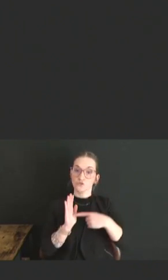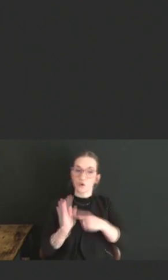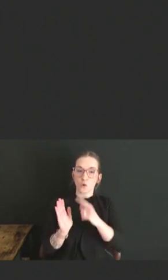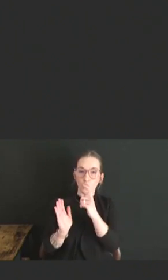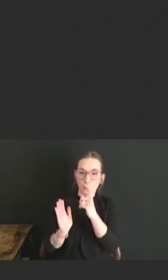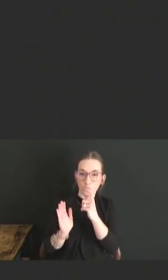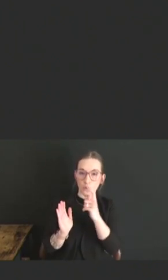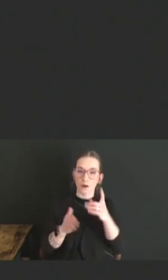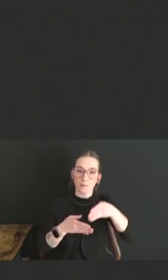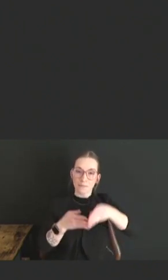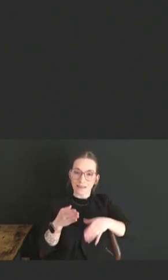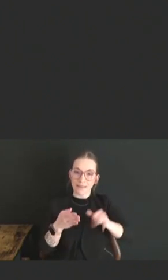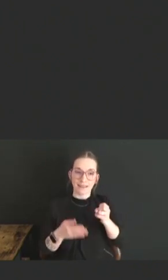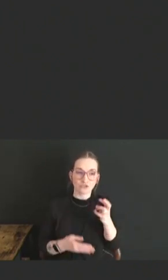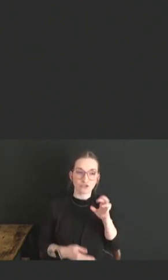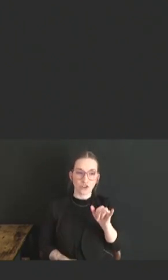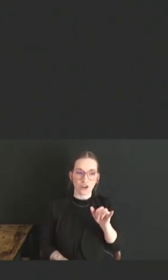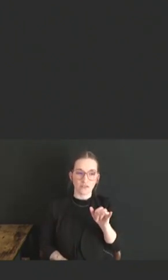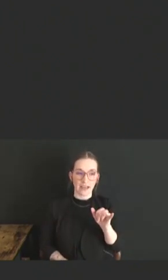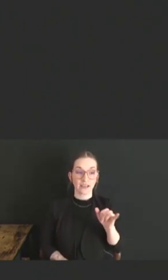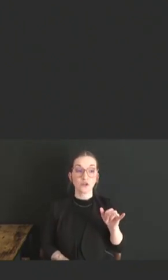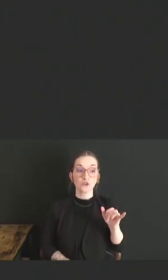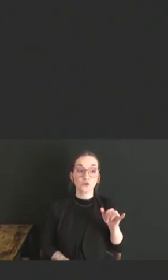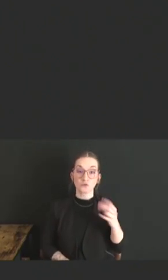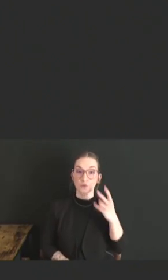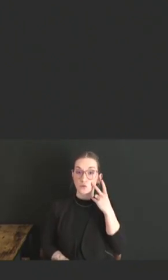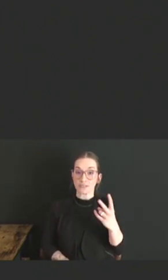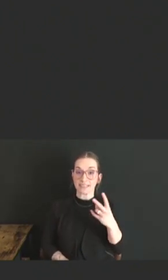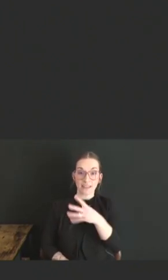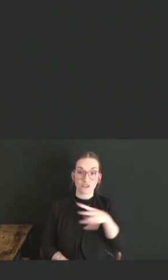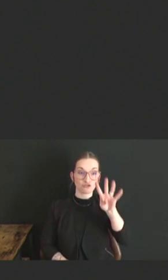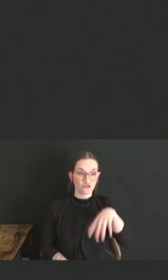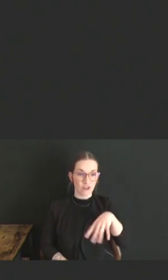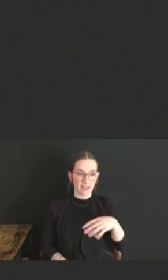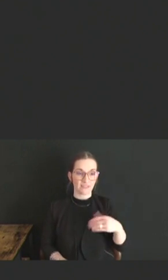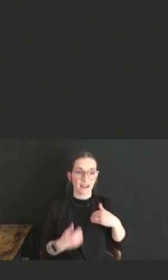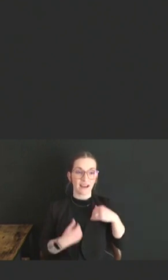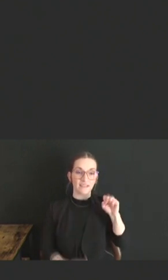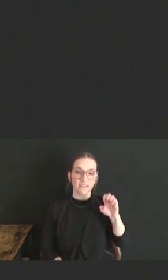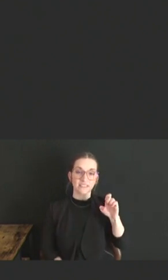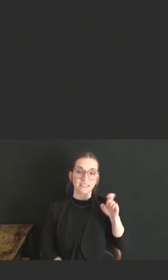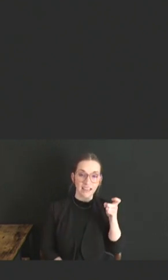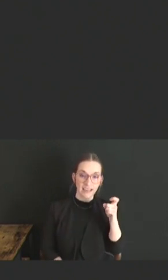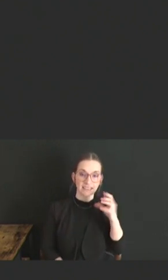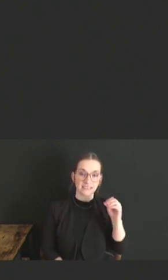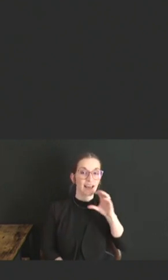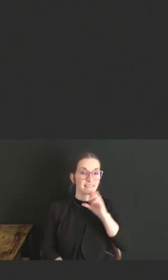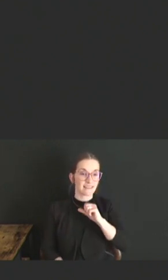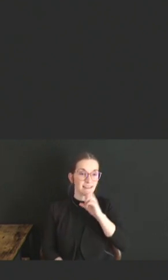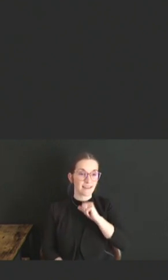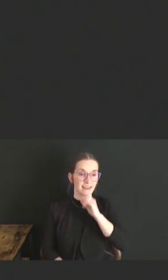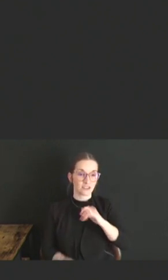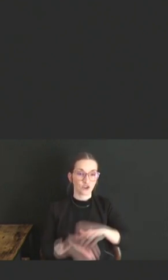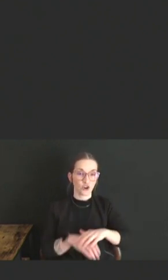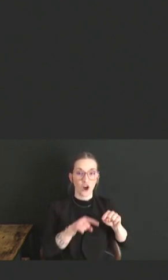the graph below, we have sex and age group on the X axis and the number of patients on the Y axis.